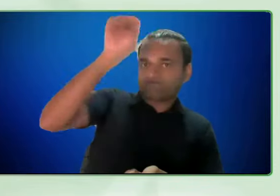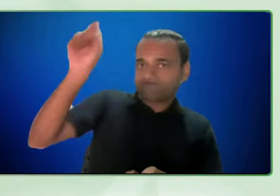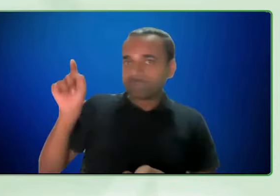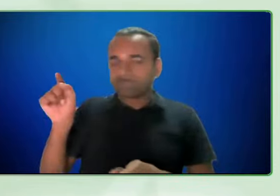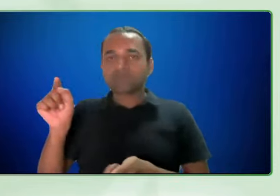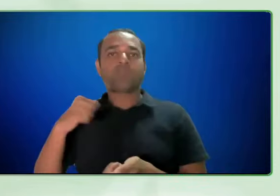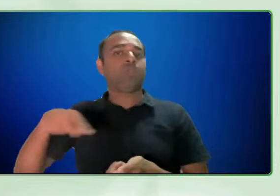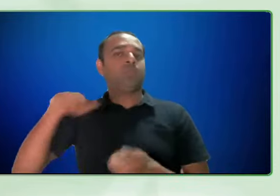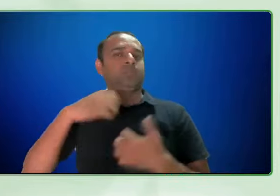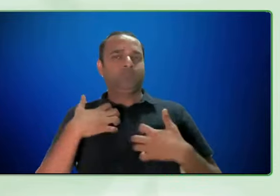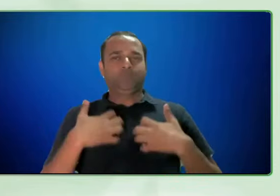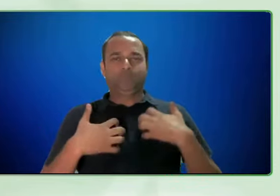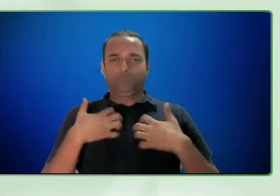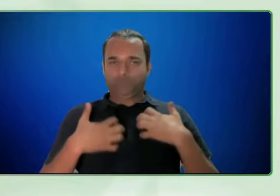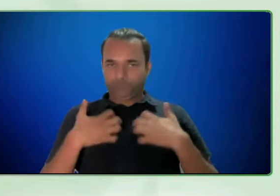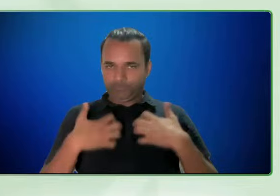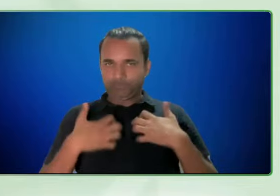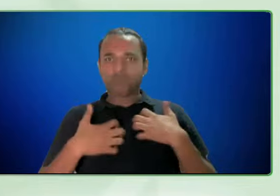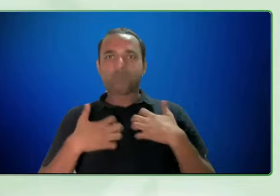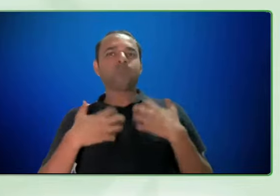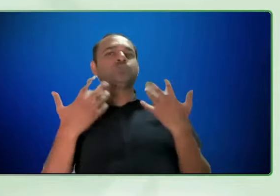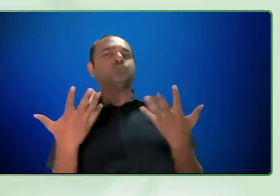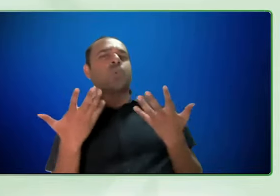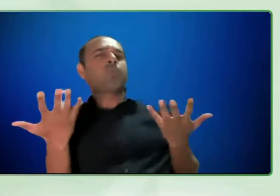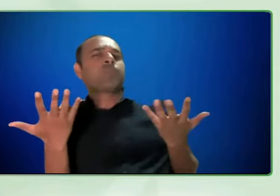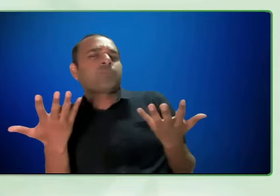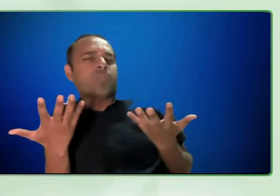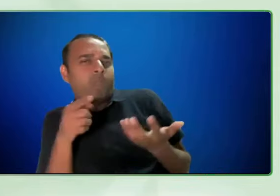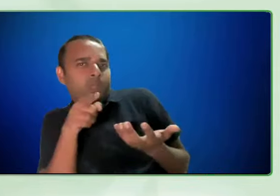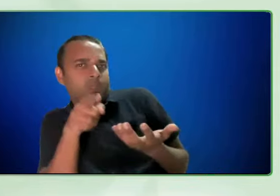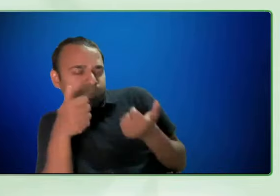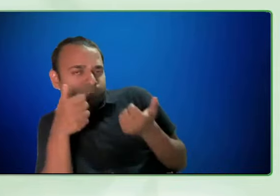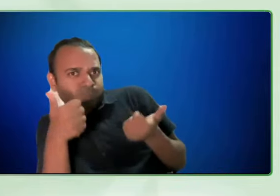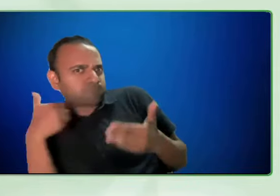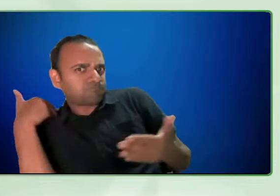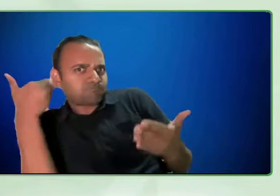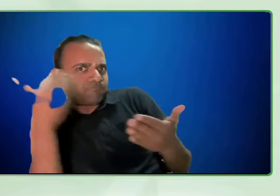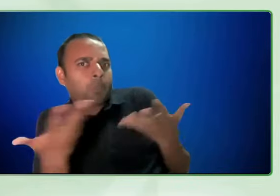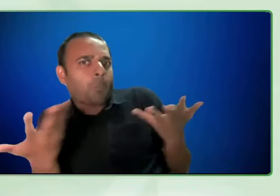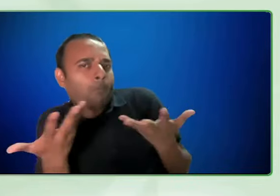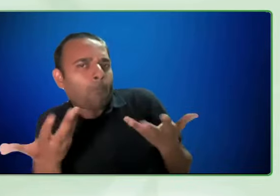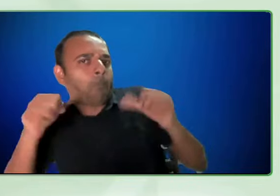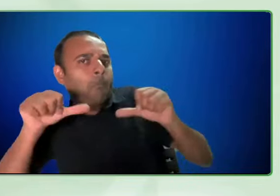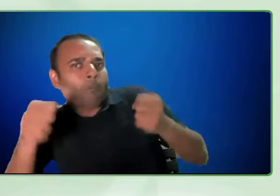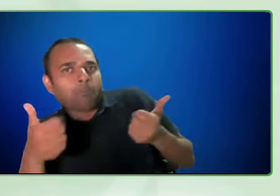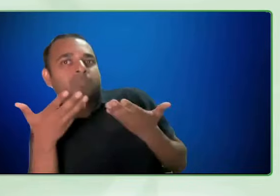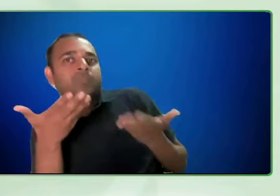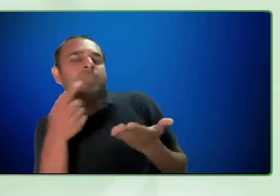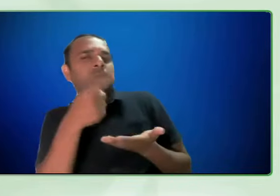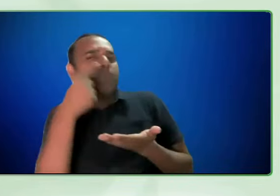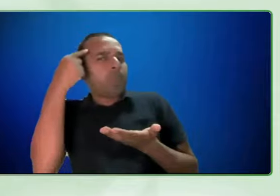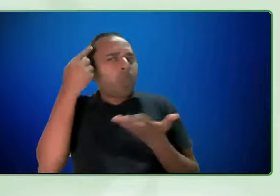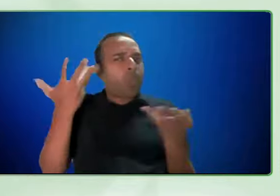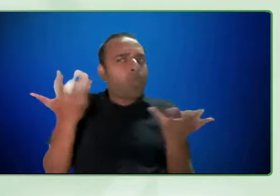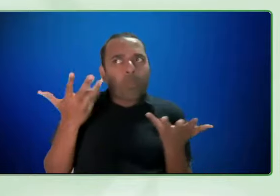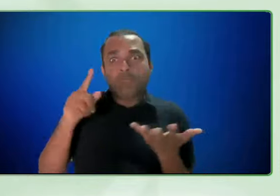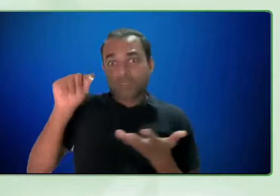Austrian perspective, the Zero Project is a global community. As you can see here,